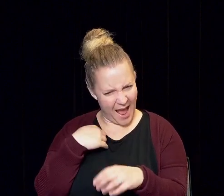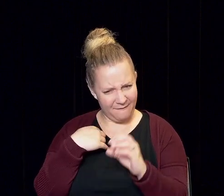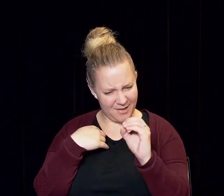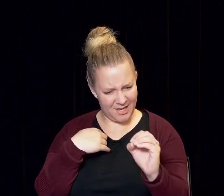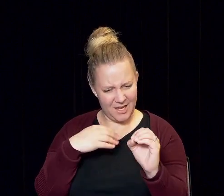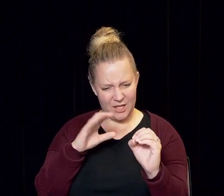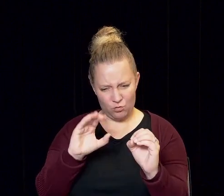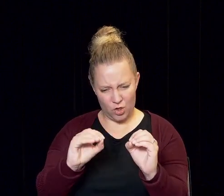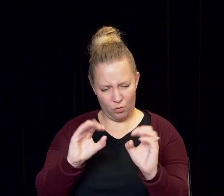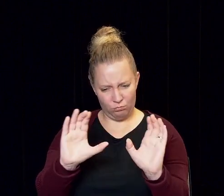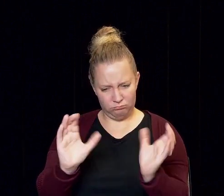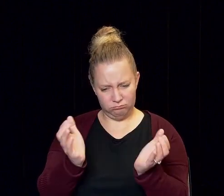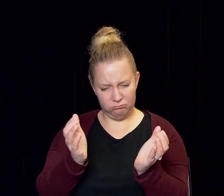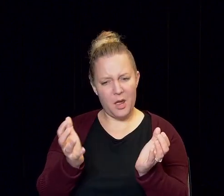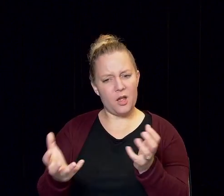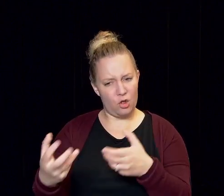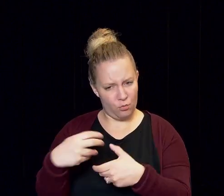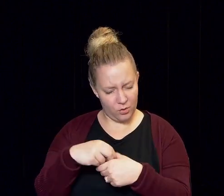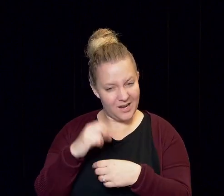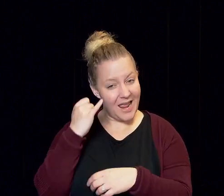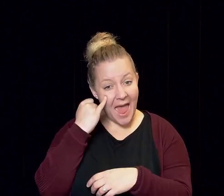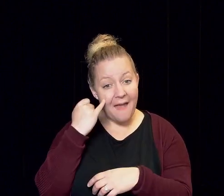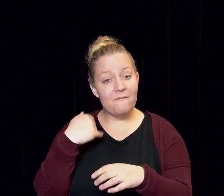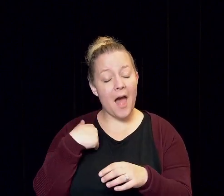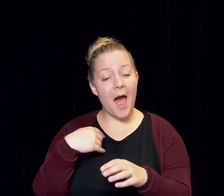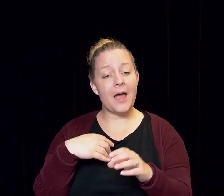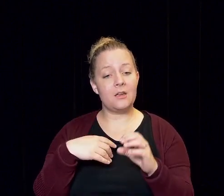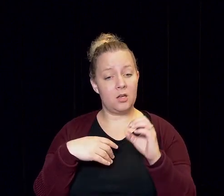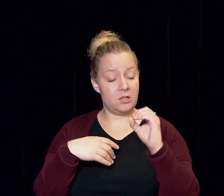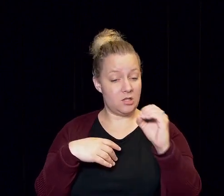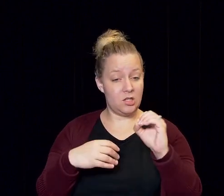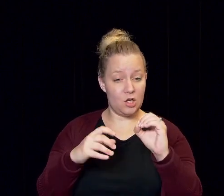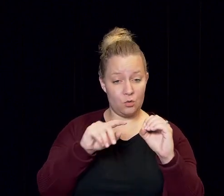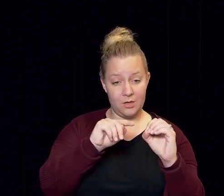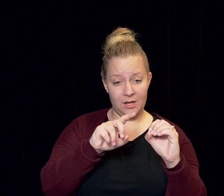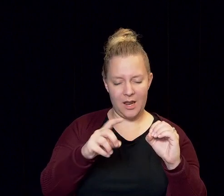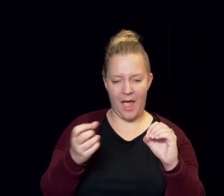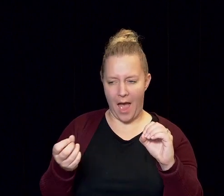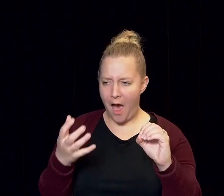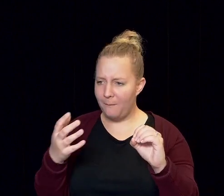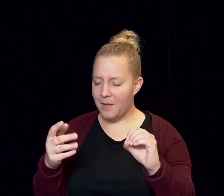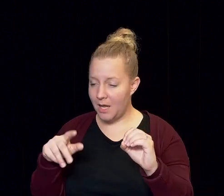included in this? So in other words, if I score 0 touchdowns, how many points would the team have?